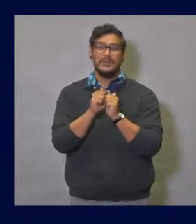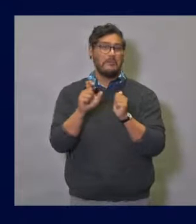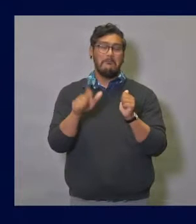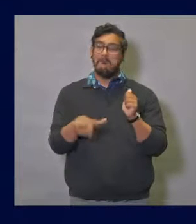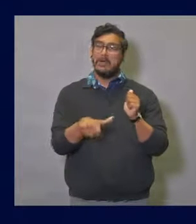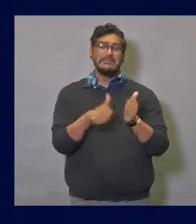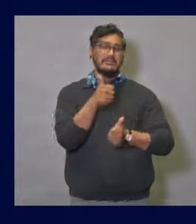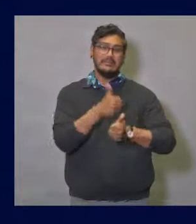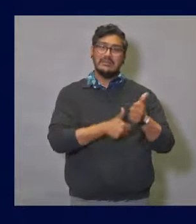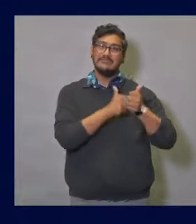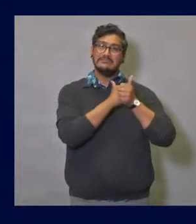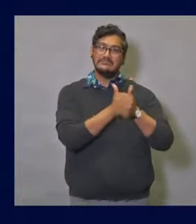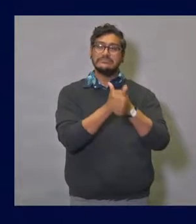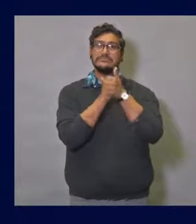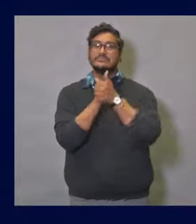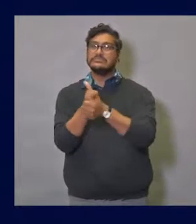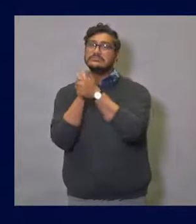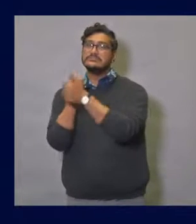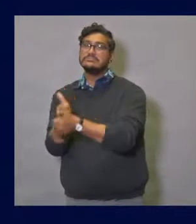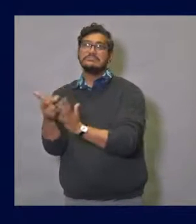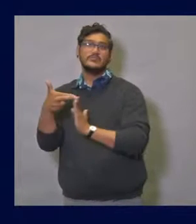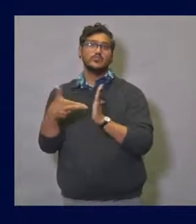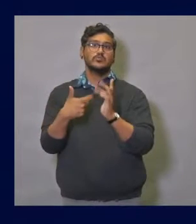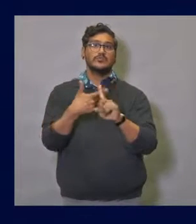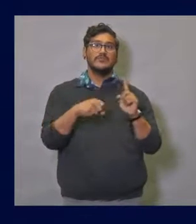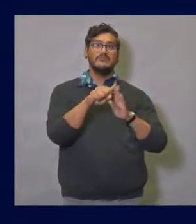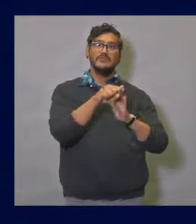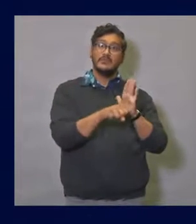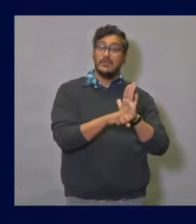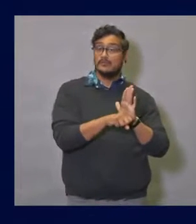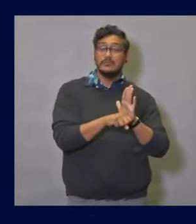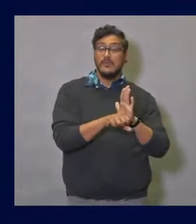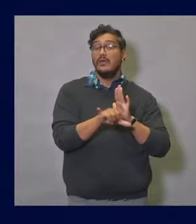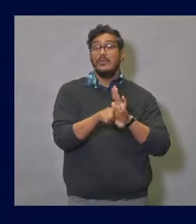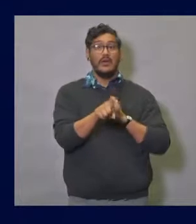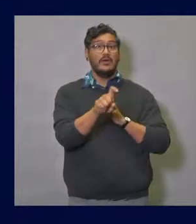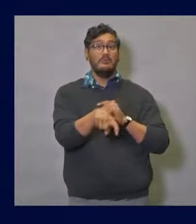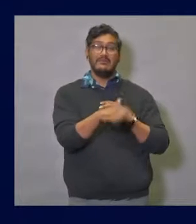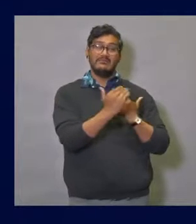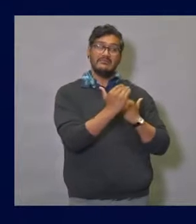DEPORTE UNIDADES REQUIEREN REALIZARSE EN ESPACIOS